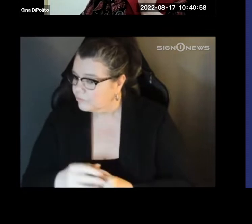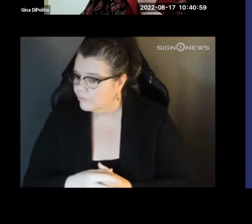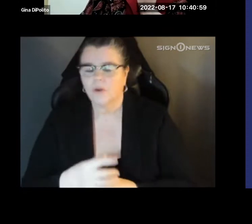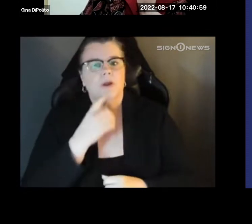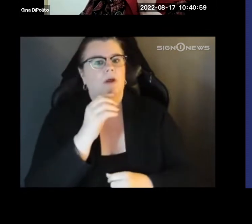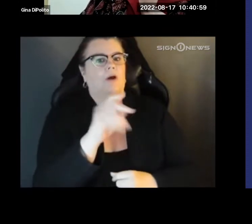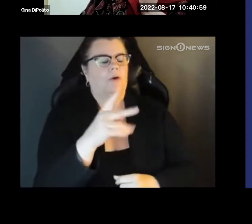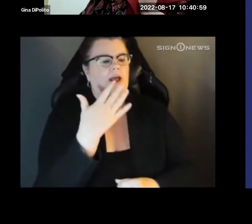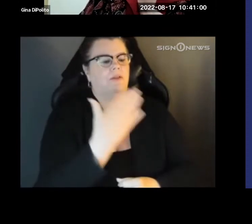um